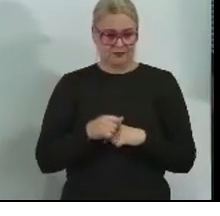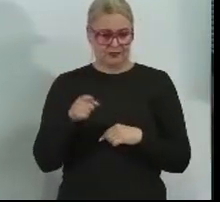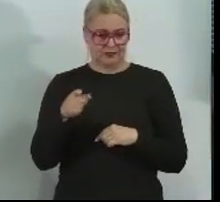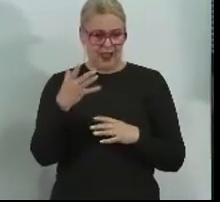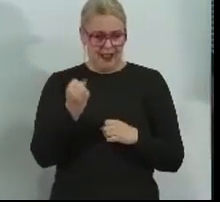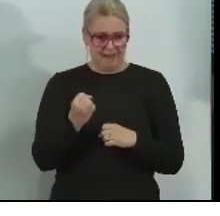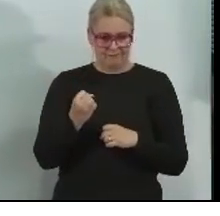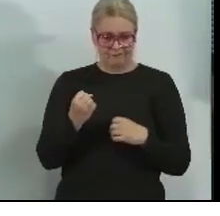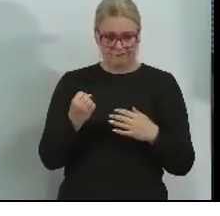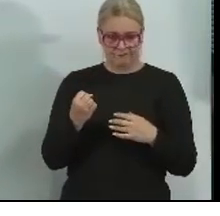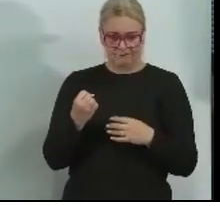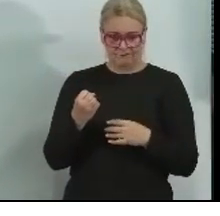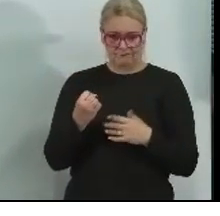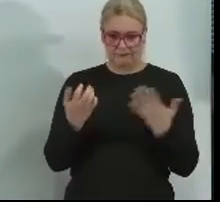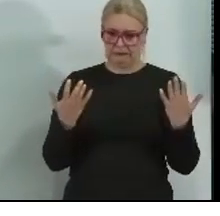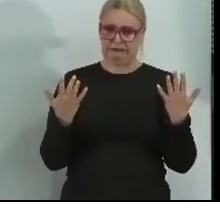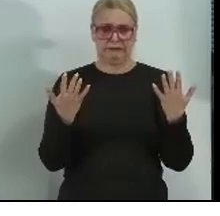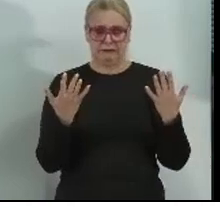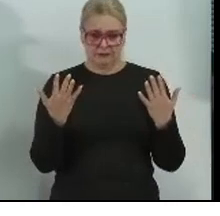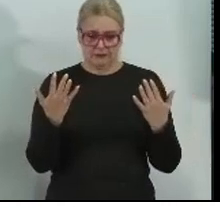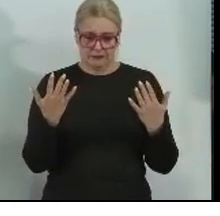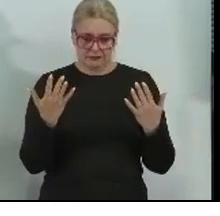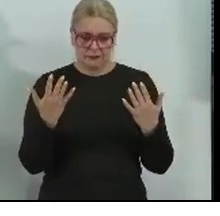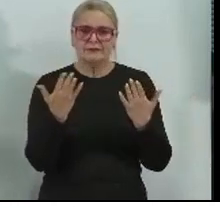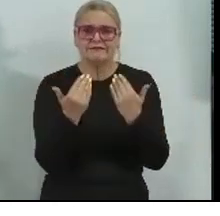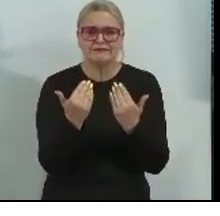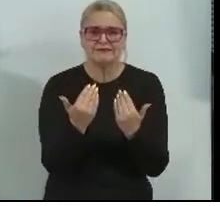That's a powerful thing you're trying to achieve there in there.